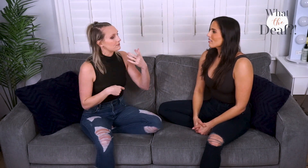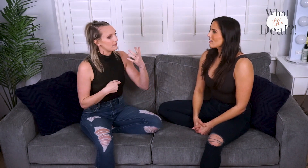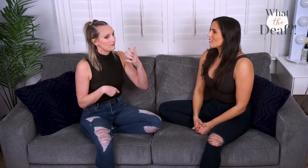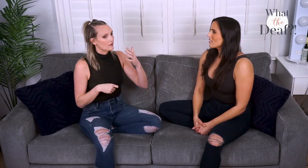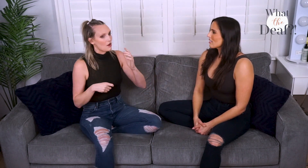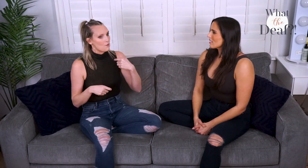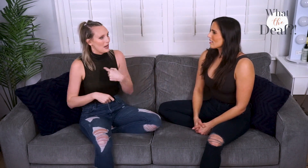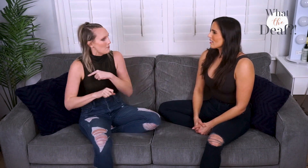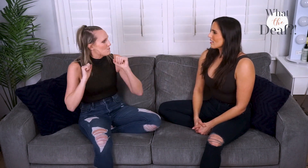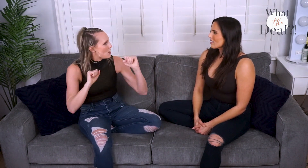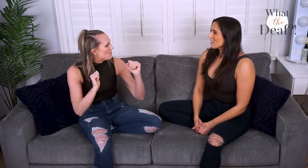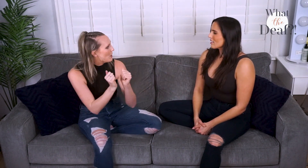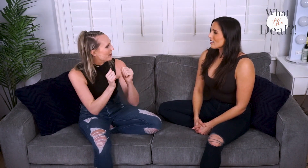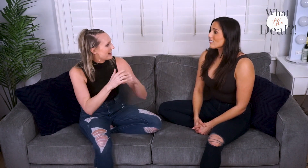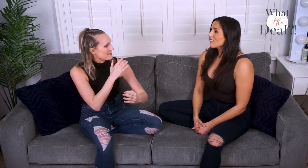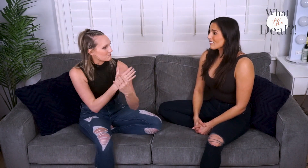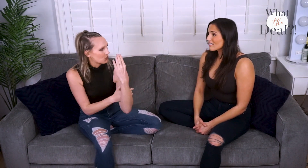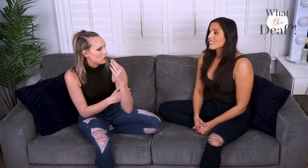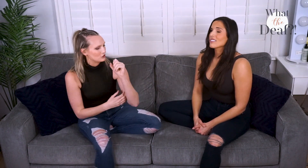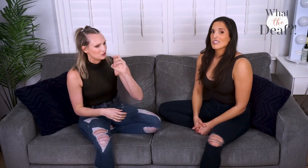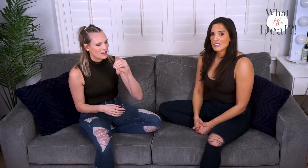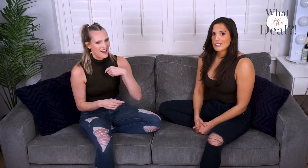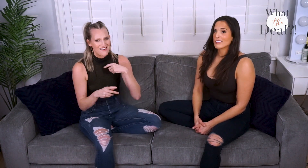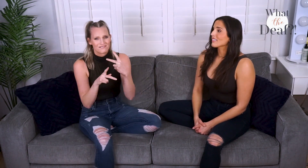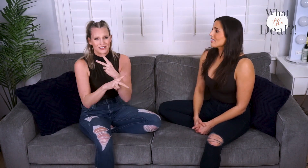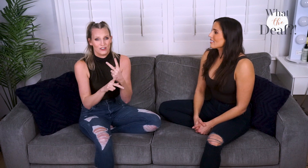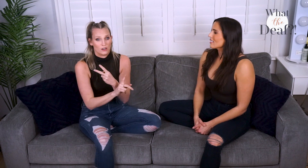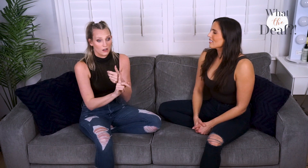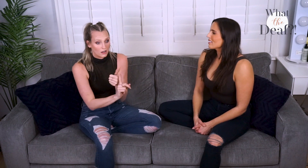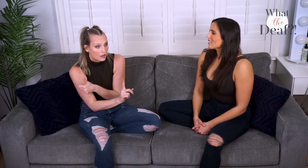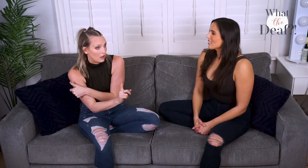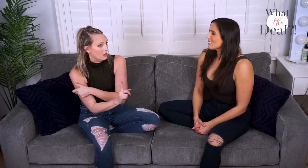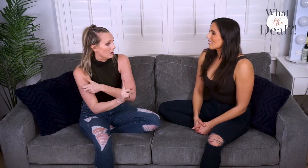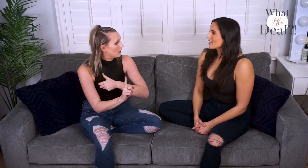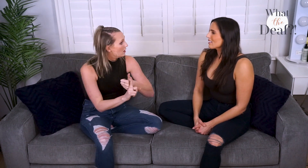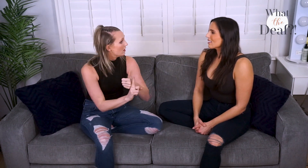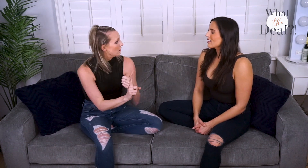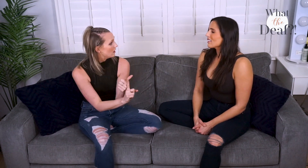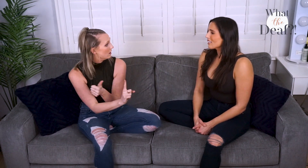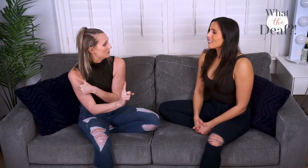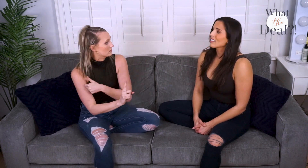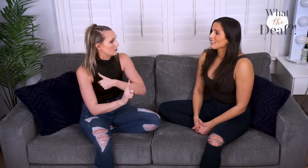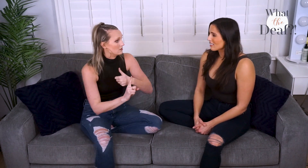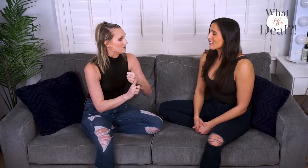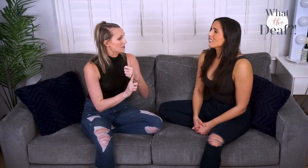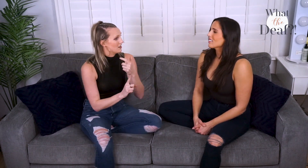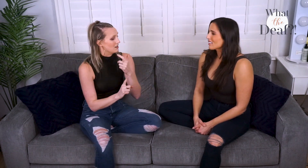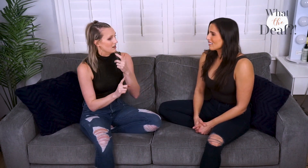and we worked out together in the mornings, and so I just figured, you know, with going back and forth,